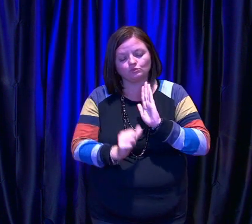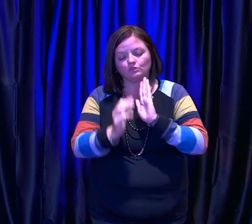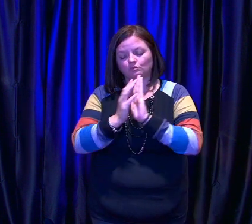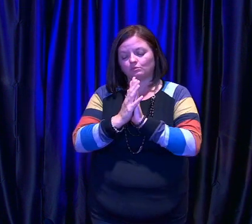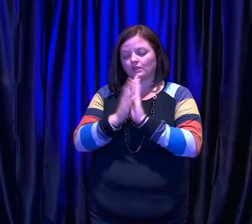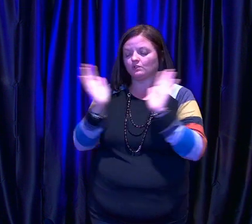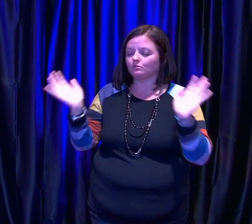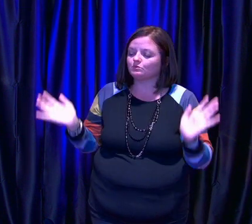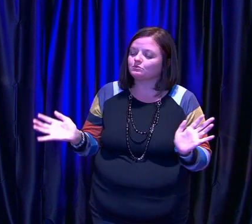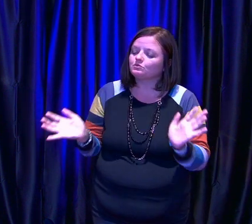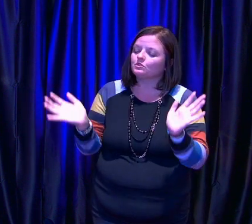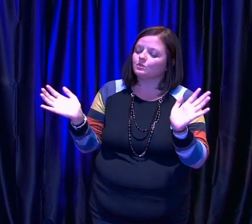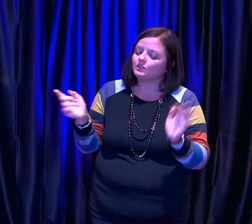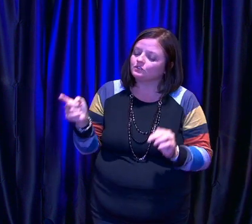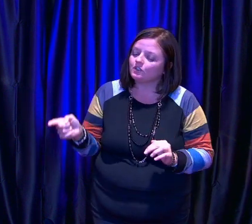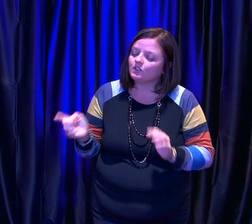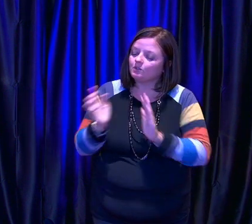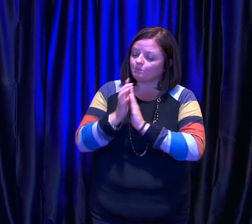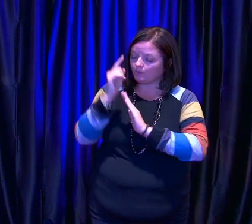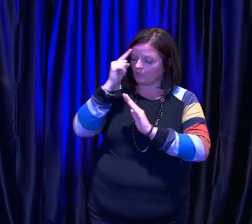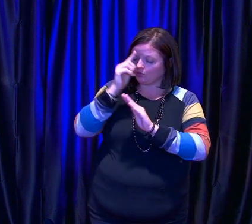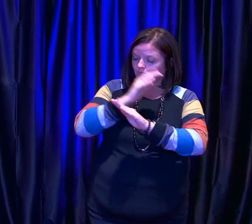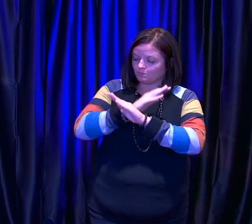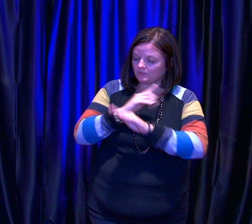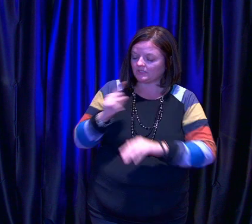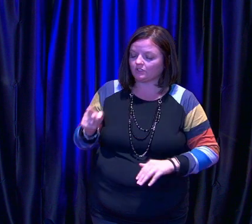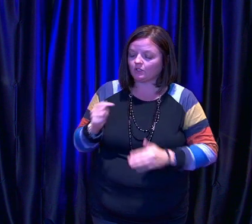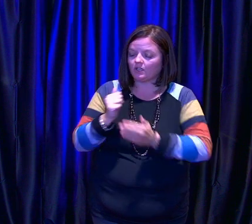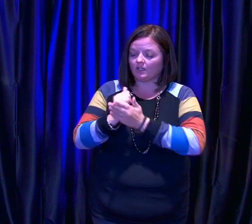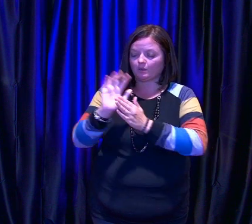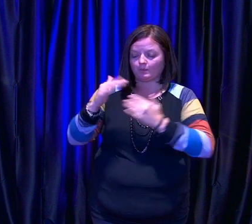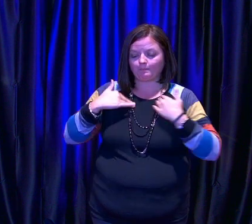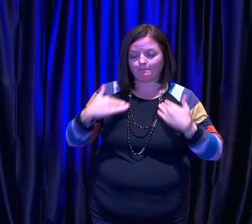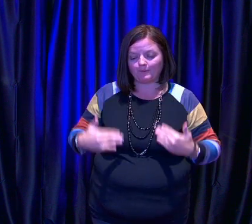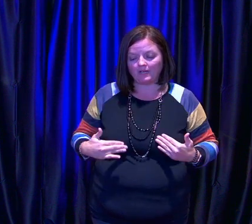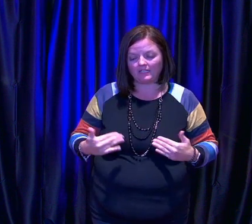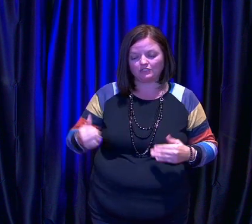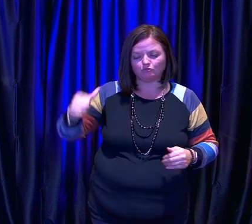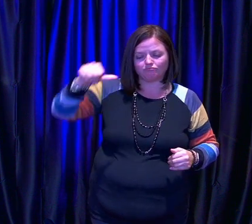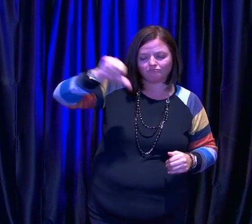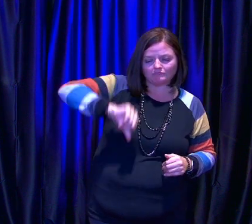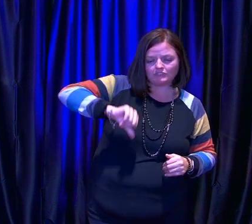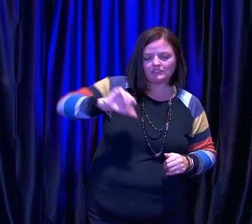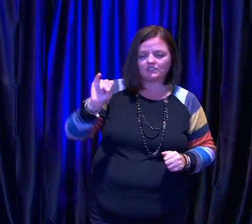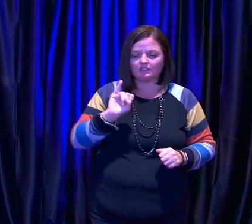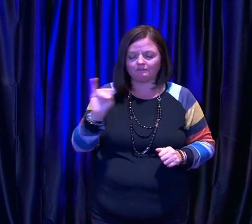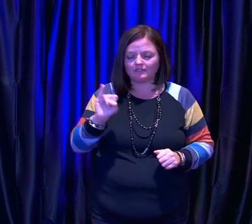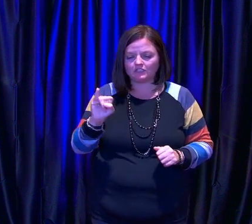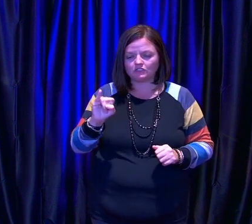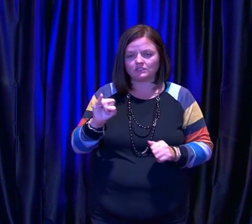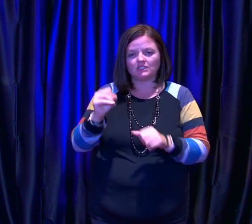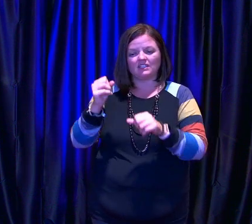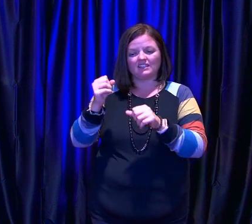encourage her we pray that you would protect her help her body to reject infection and to make it through this